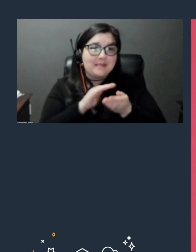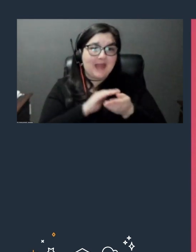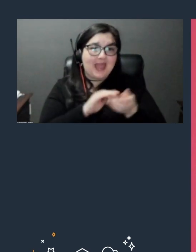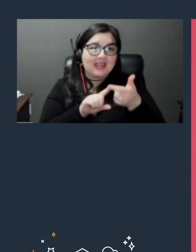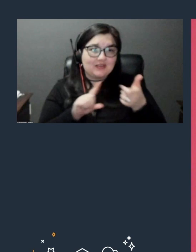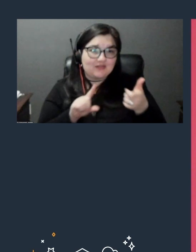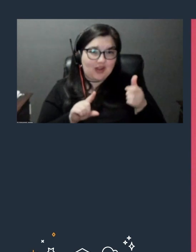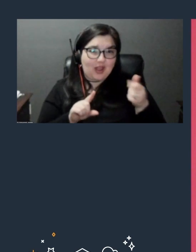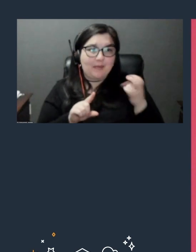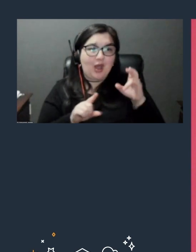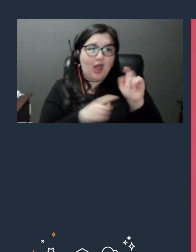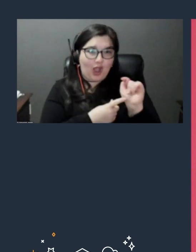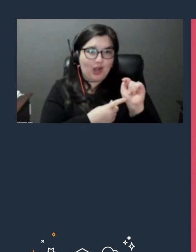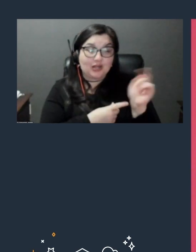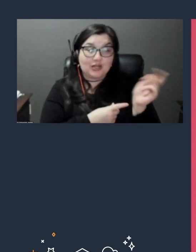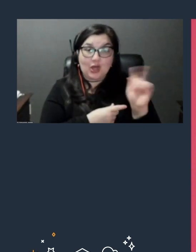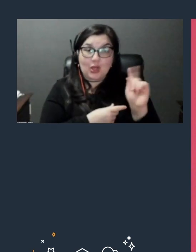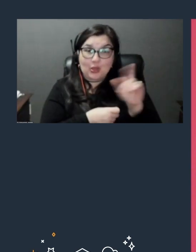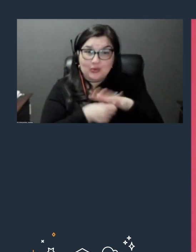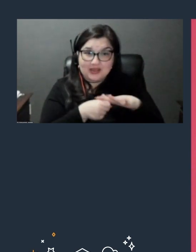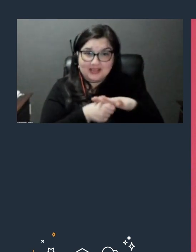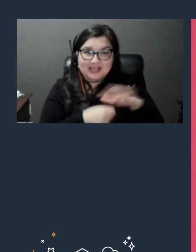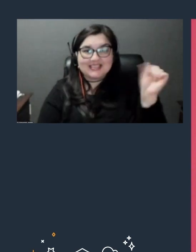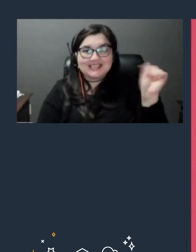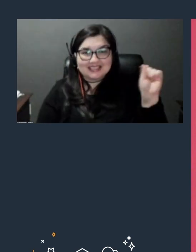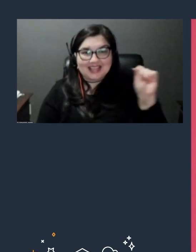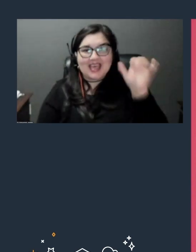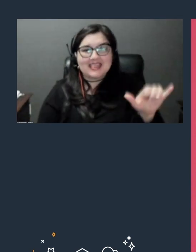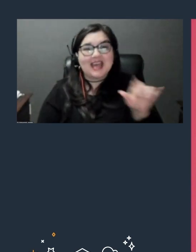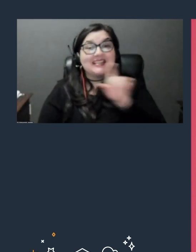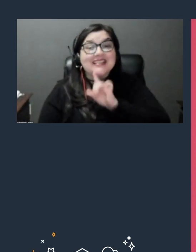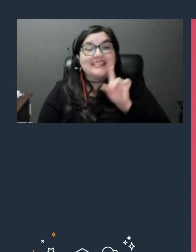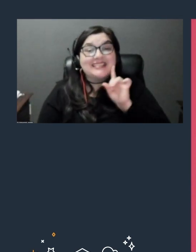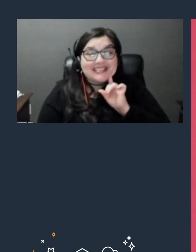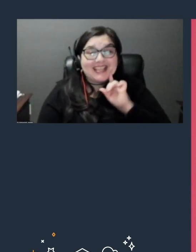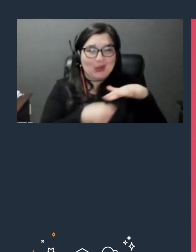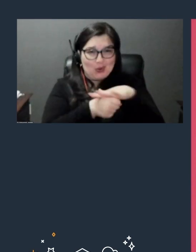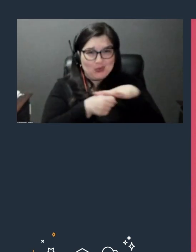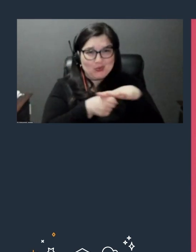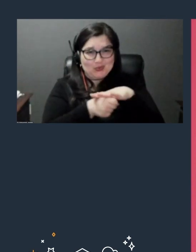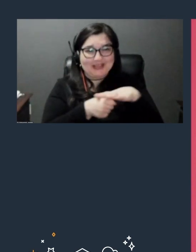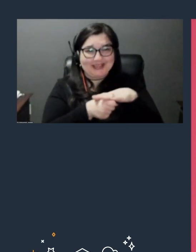and of course that is a single region pie. It's probably the closest to AWS, we're here in Seattle,